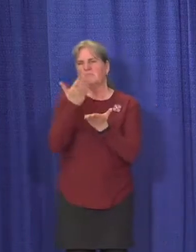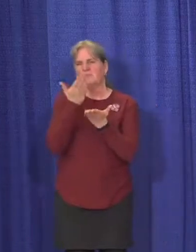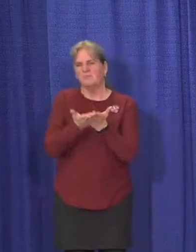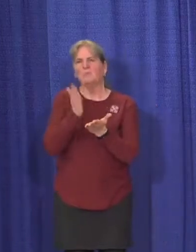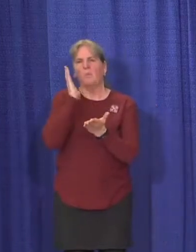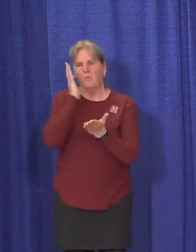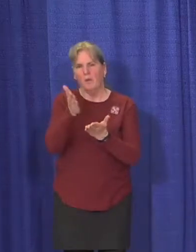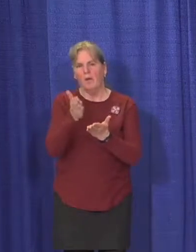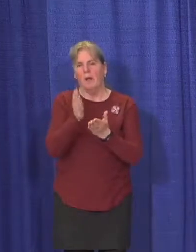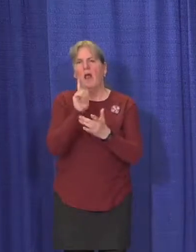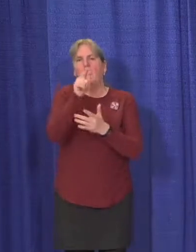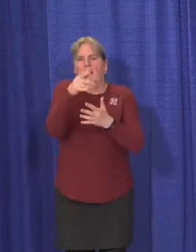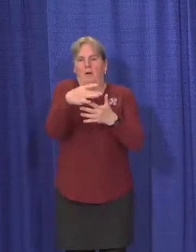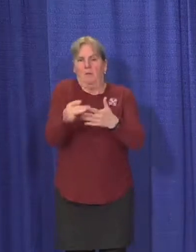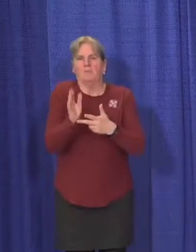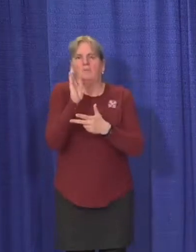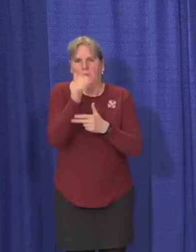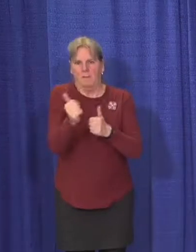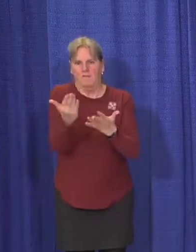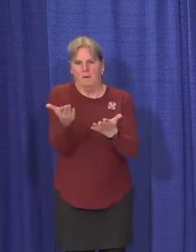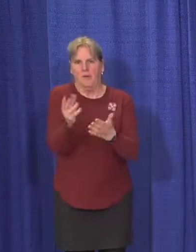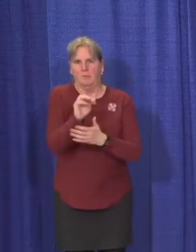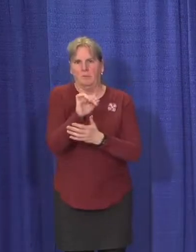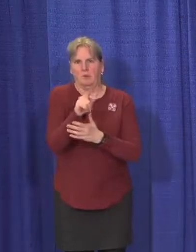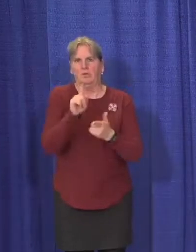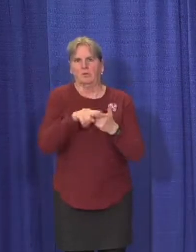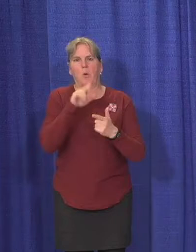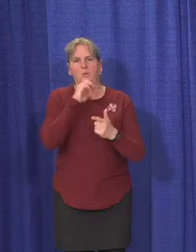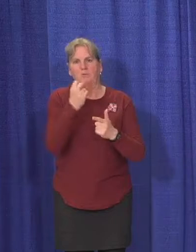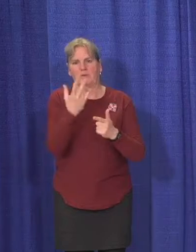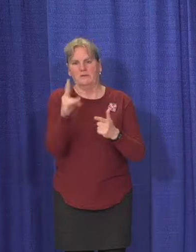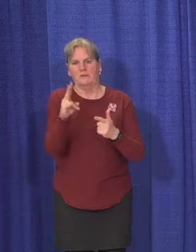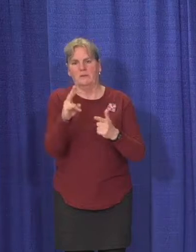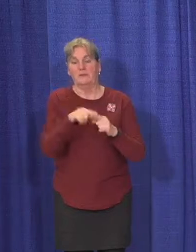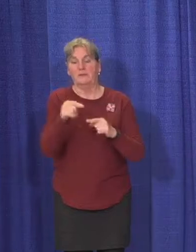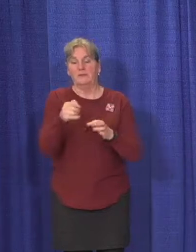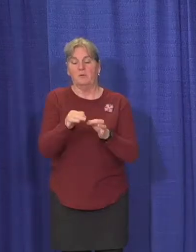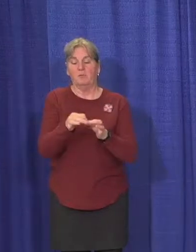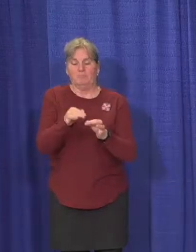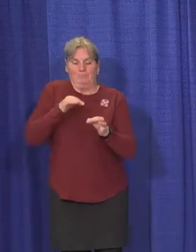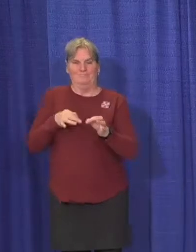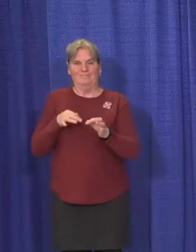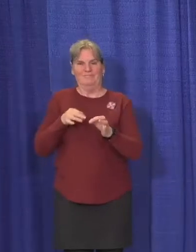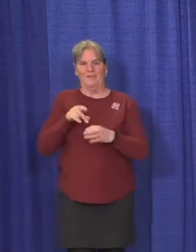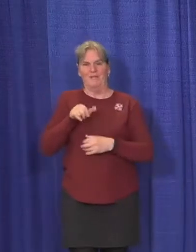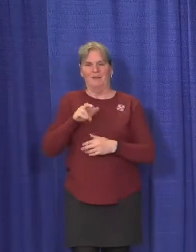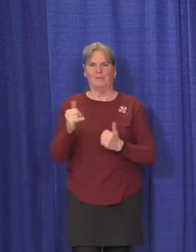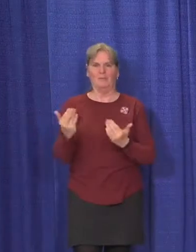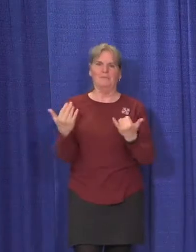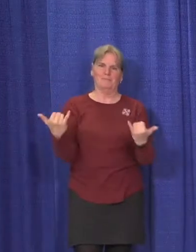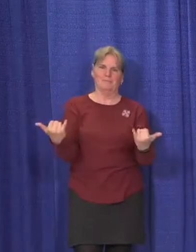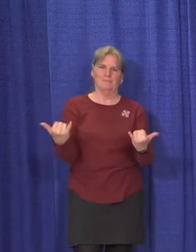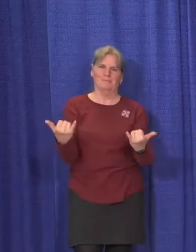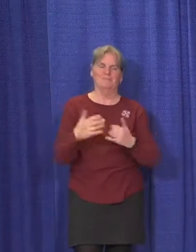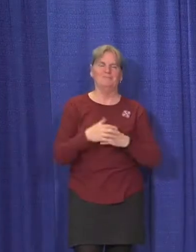trials. I think that will become an option. But this is the earlybird